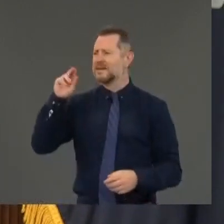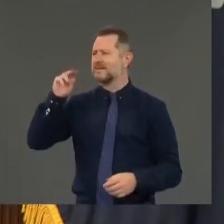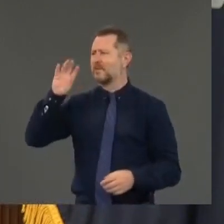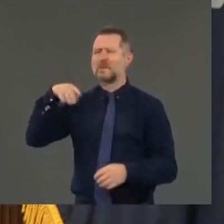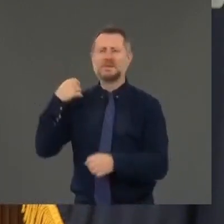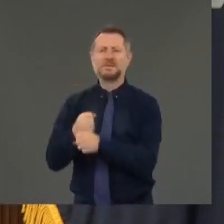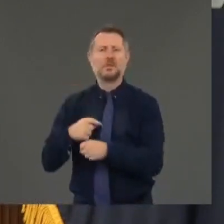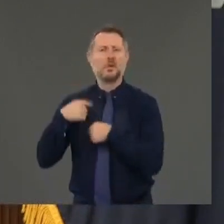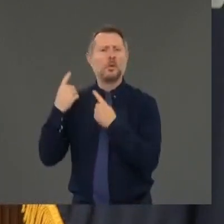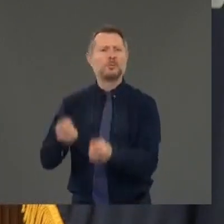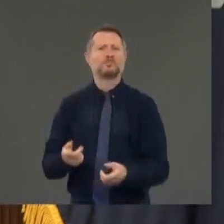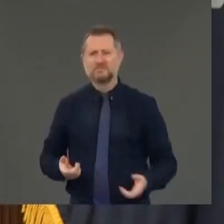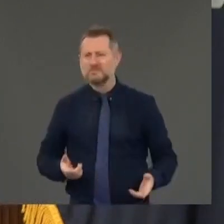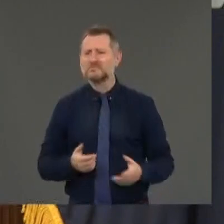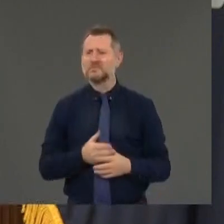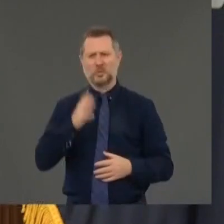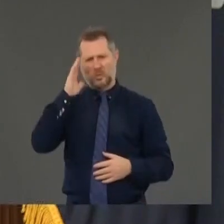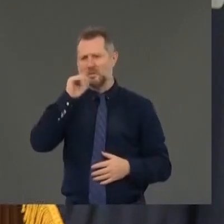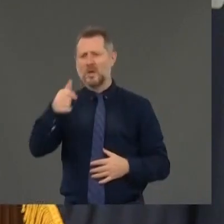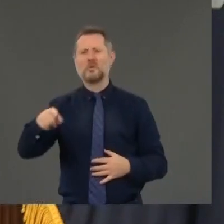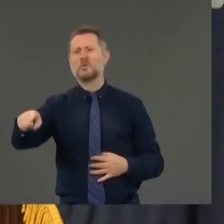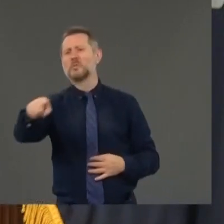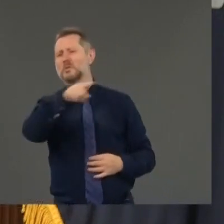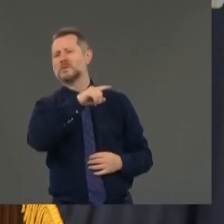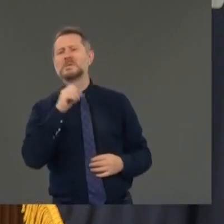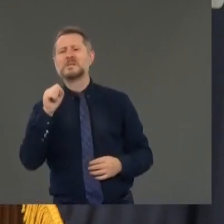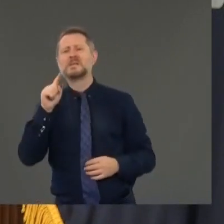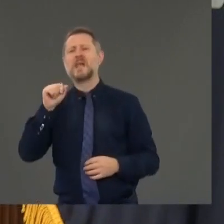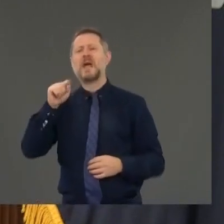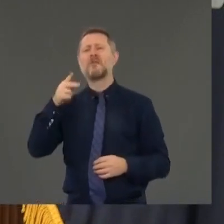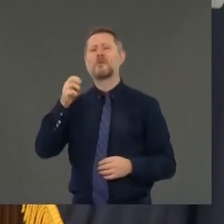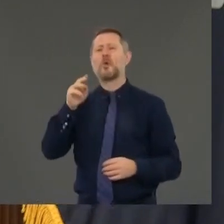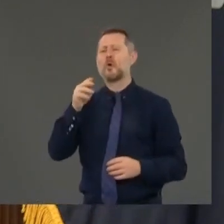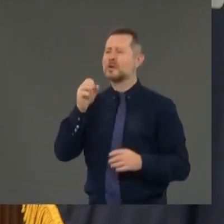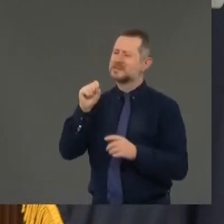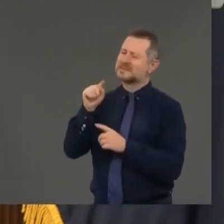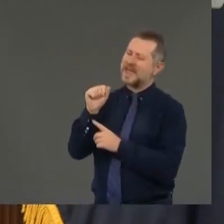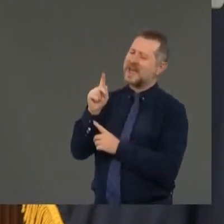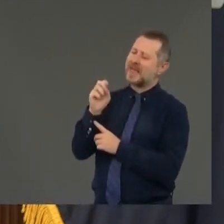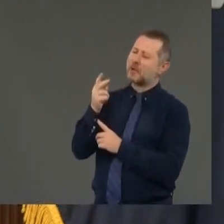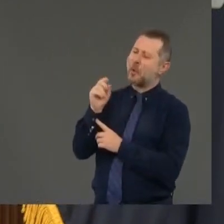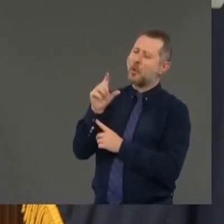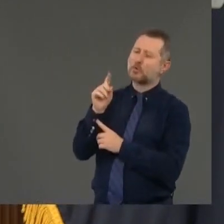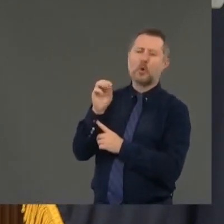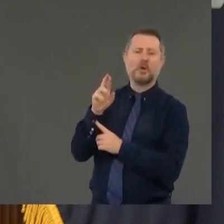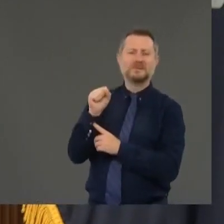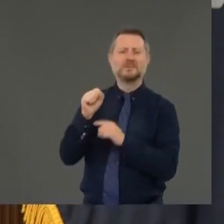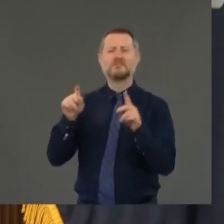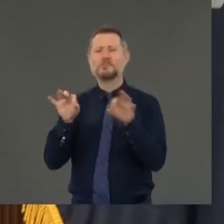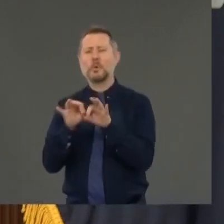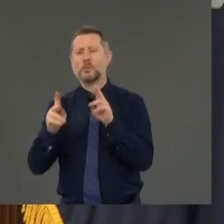FORCE FUNDAMENTALLY FOR DECADES. LET'S GET ALL THE STAKE HOLDERS